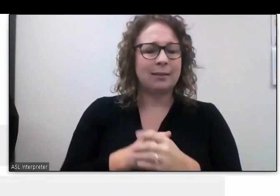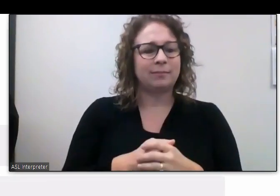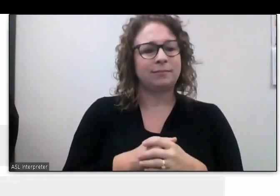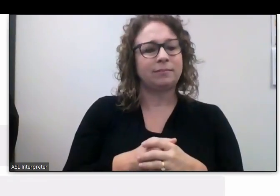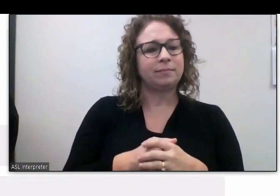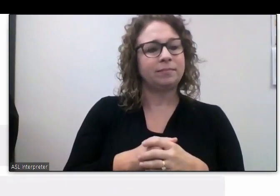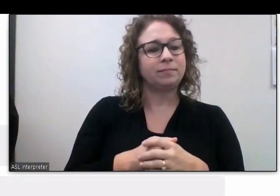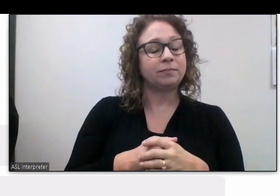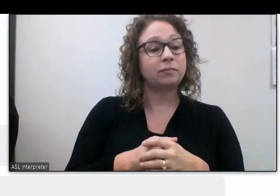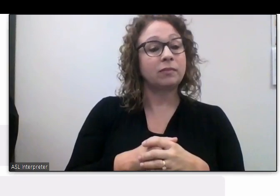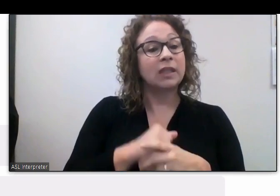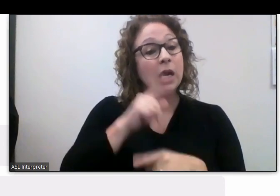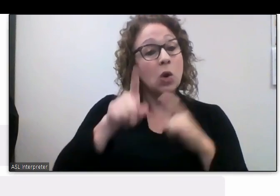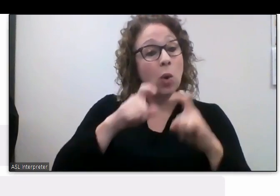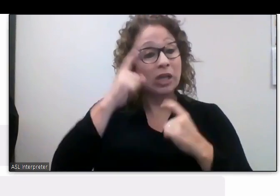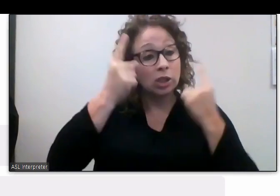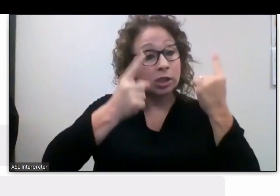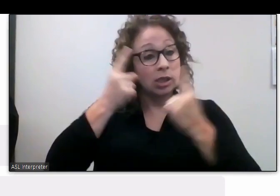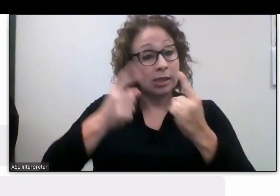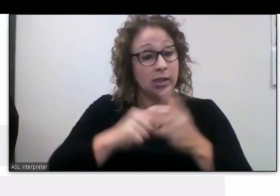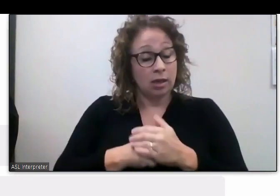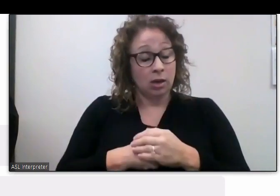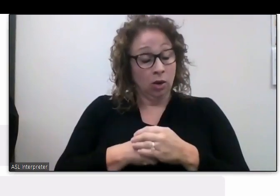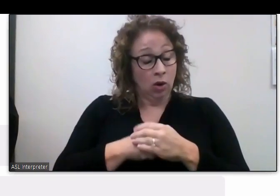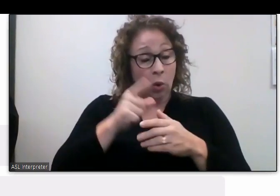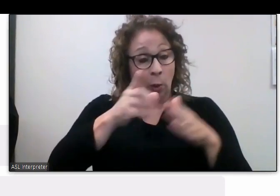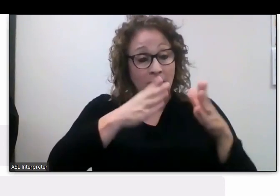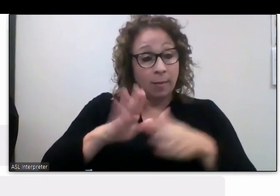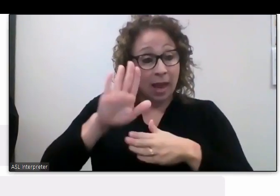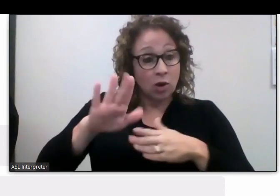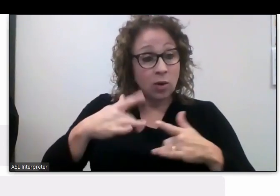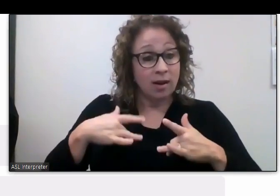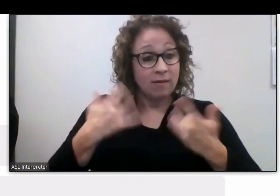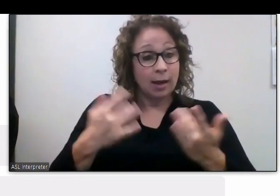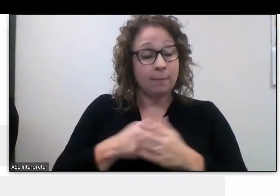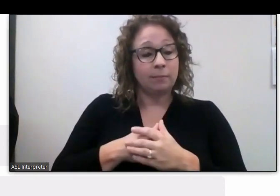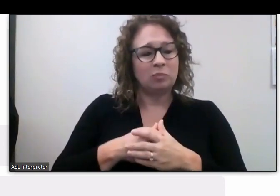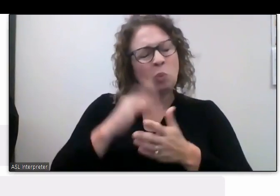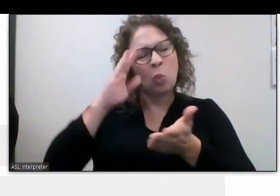Some questions to consider when you're planning your event, and we'll talk about these more in depth